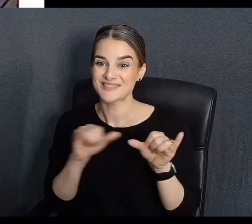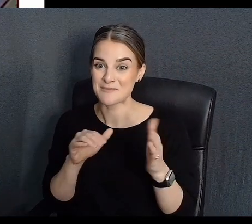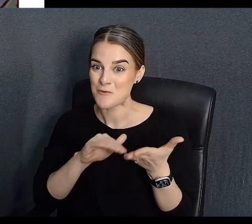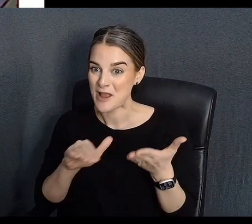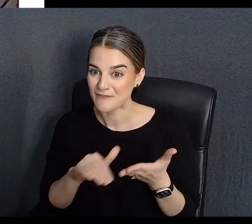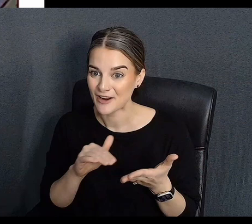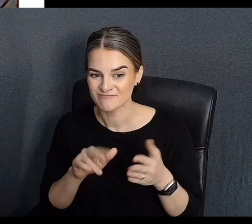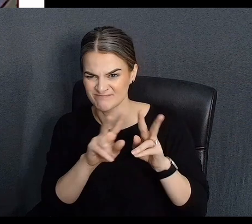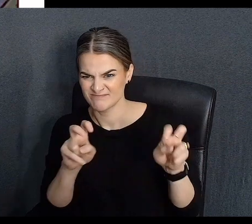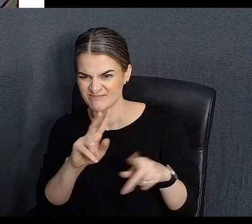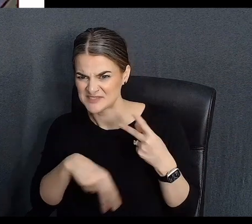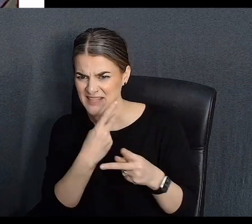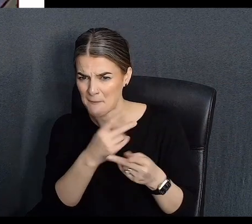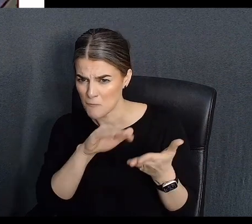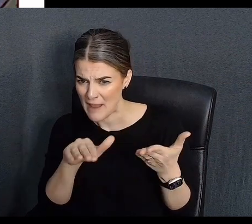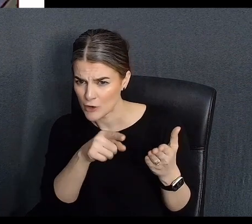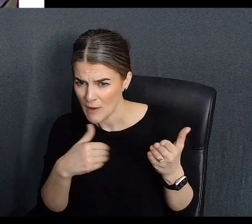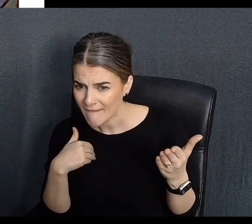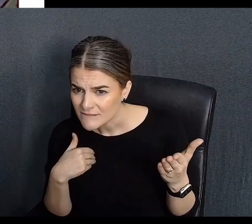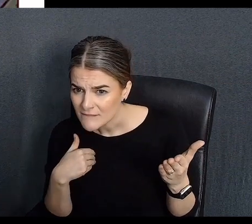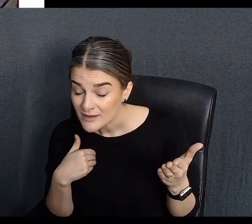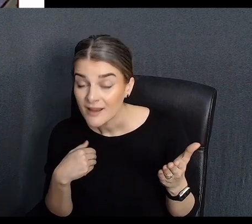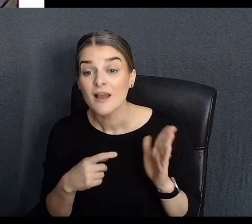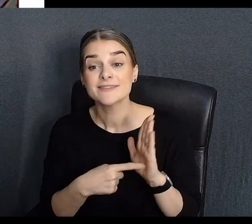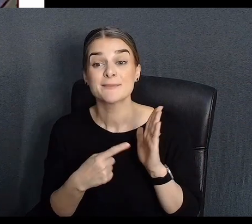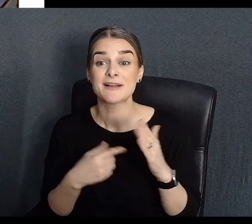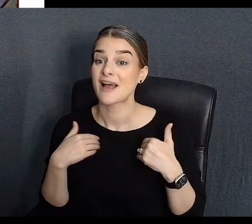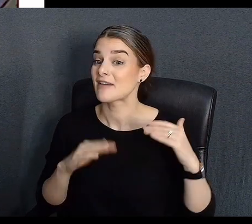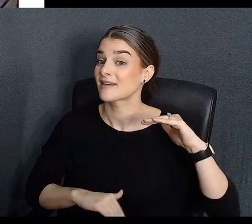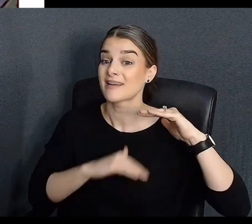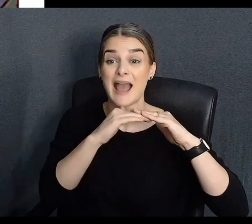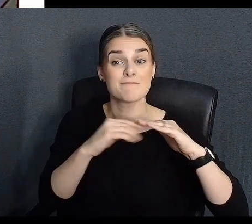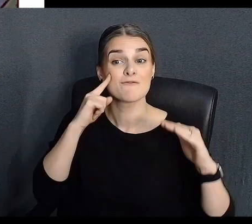Some waivers will have a cap for assistive technology in AAC,